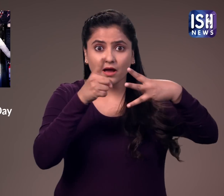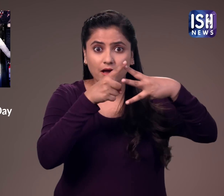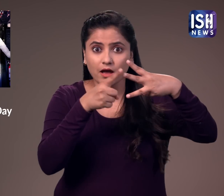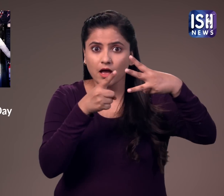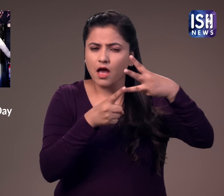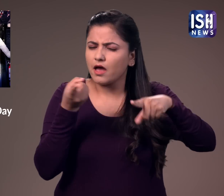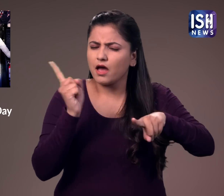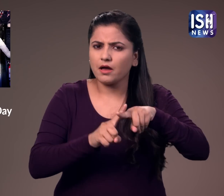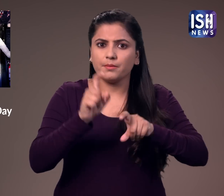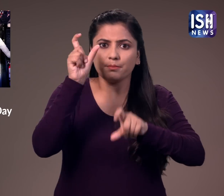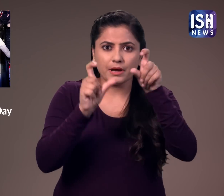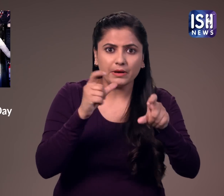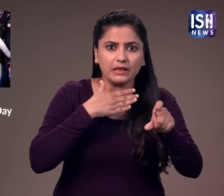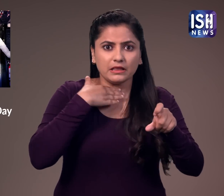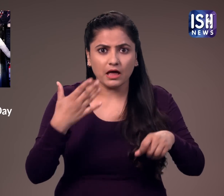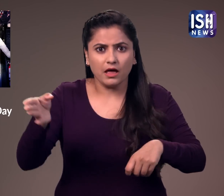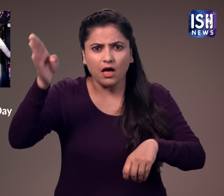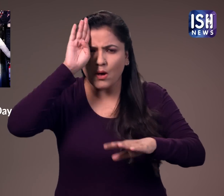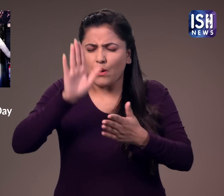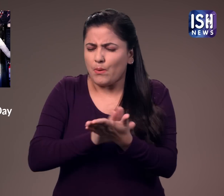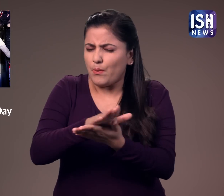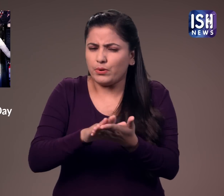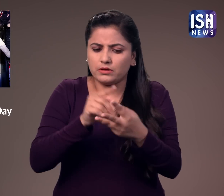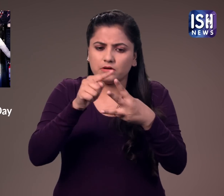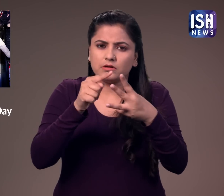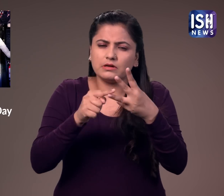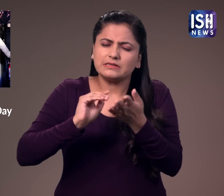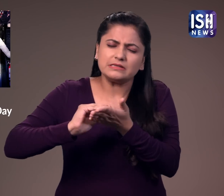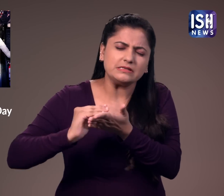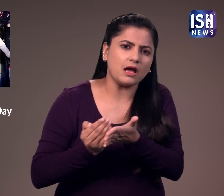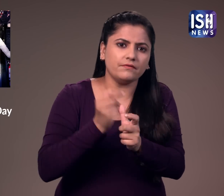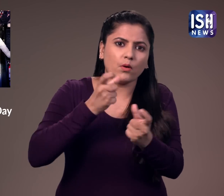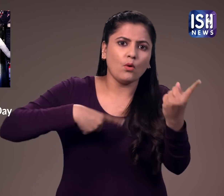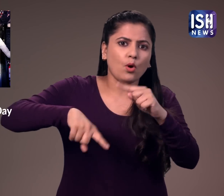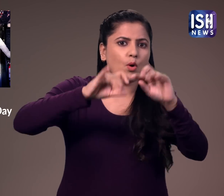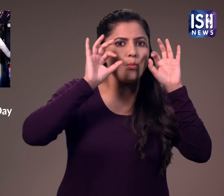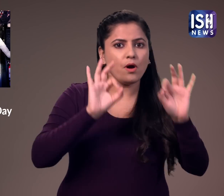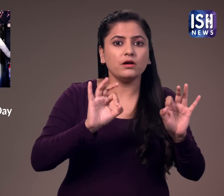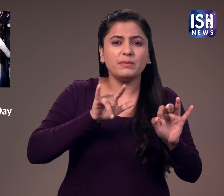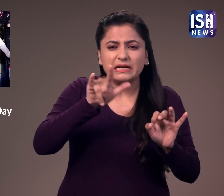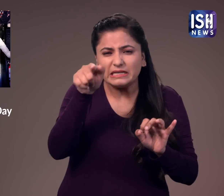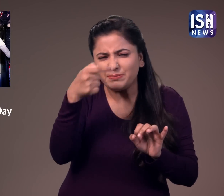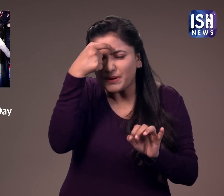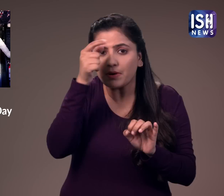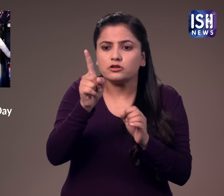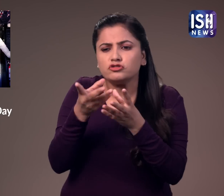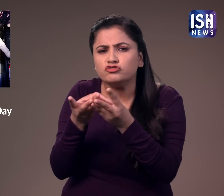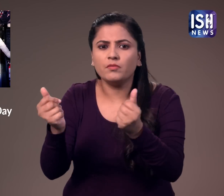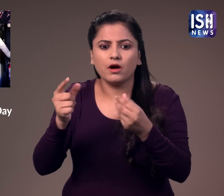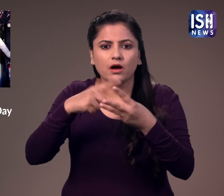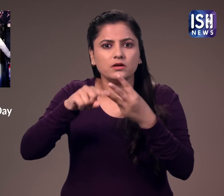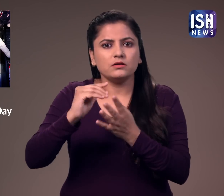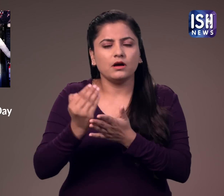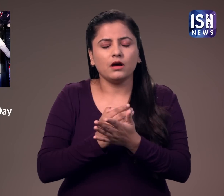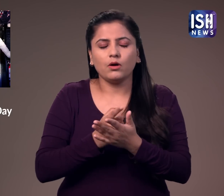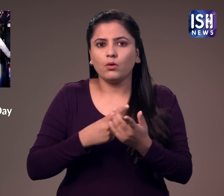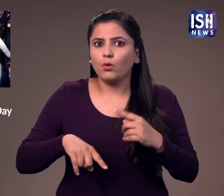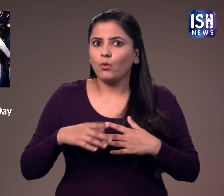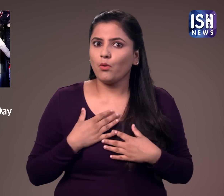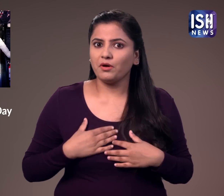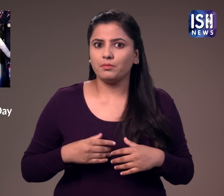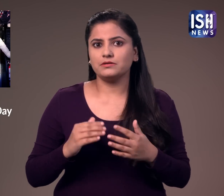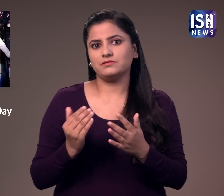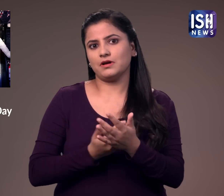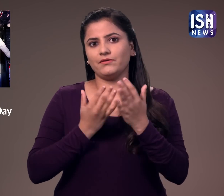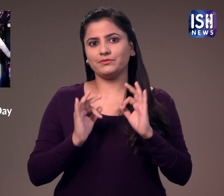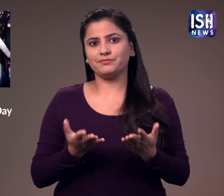Even though there were technical problems, the passengers of all the 3 flights were safe.